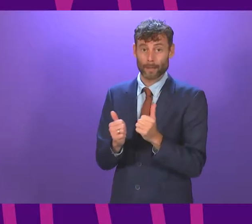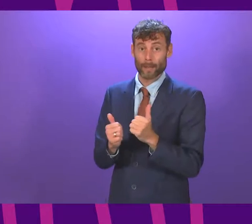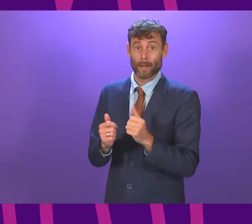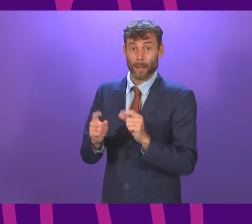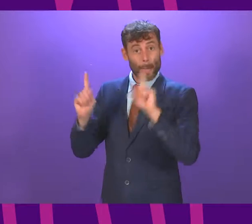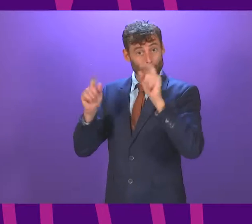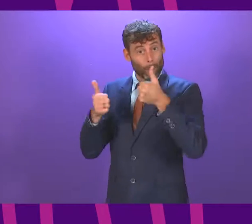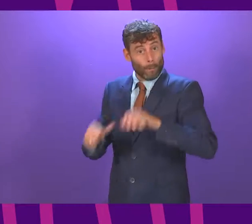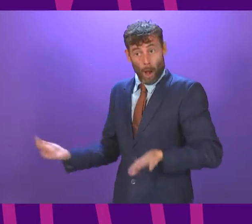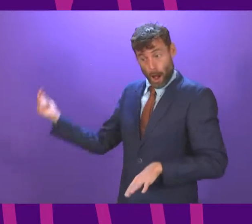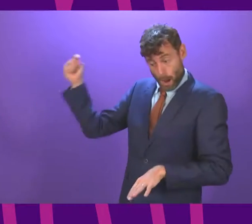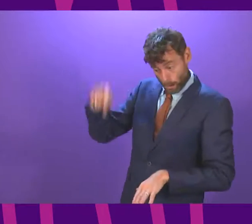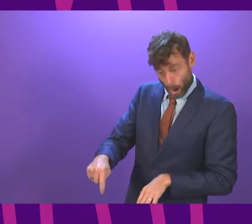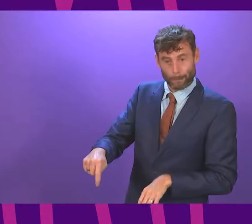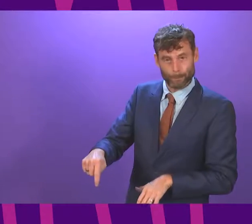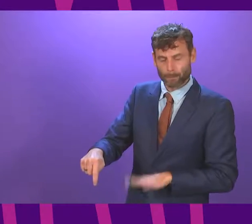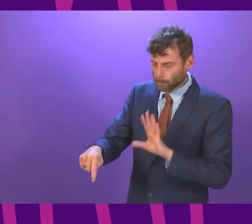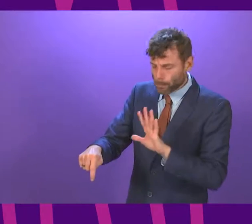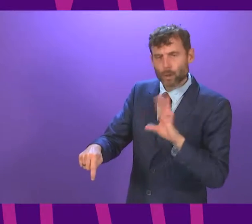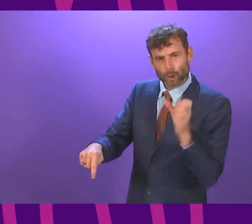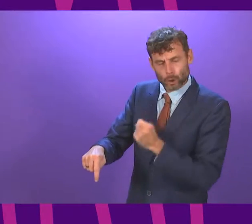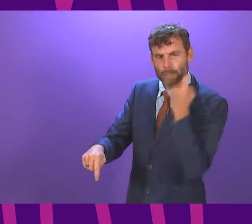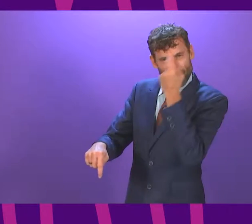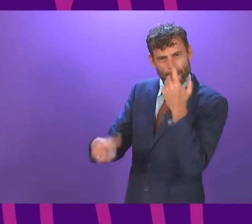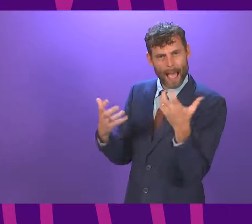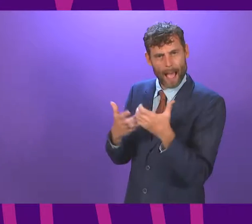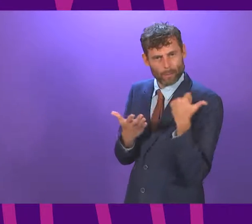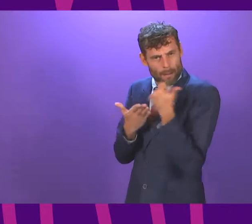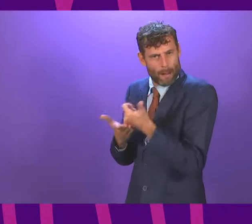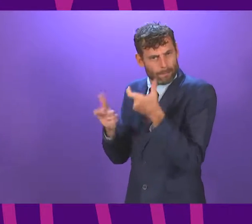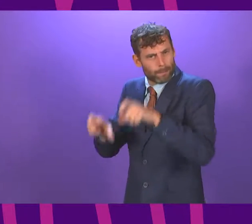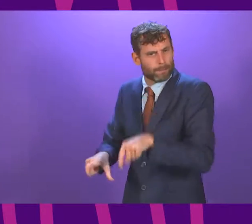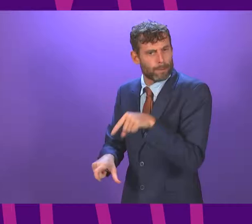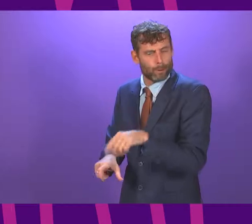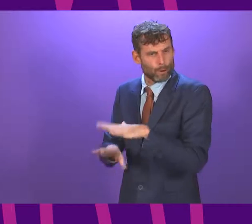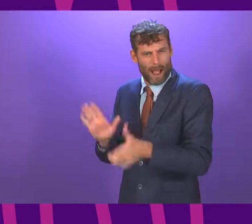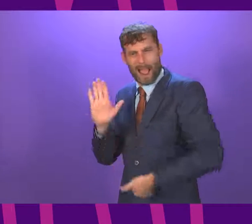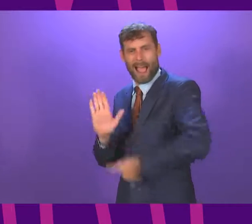who find themselves in that situation should, in addition to those who have been successfully